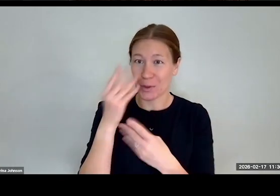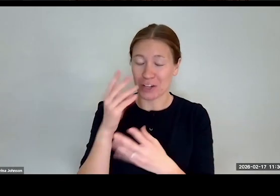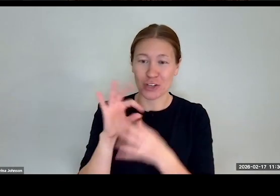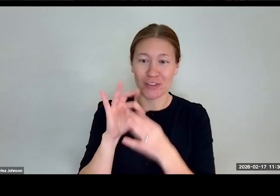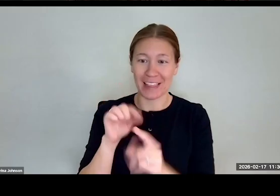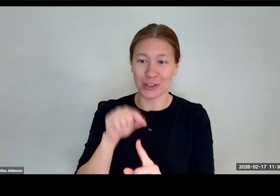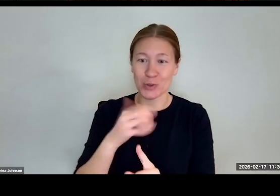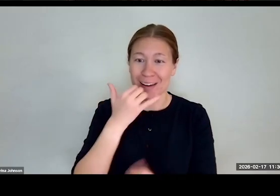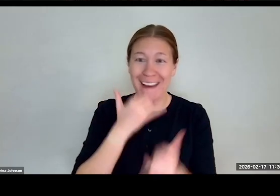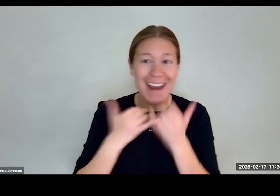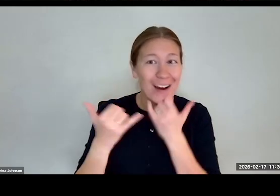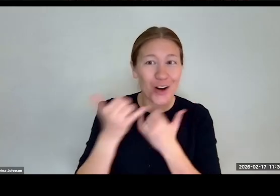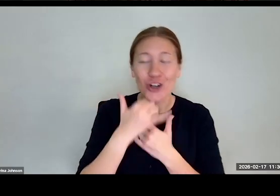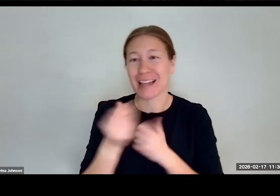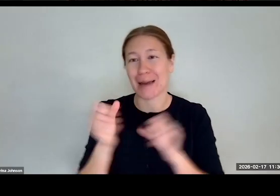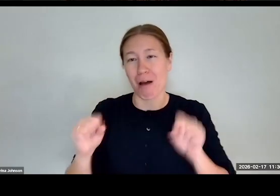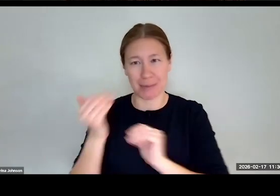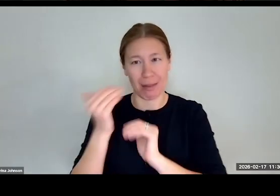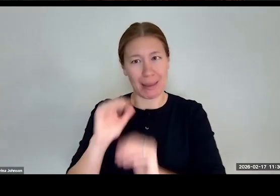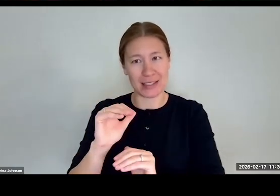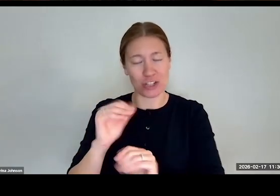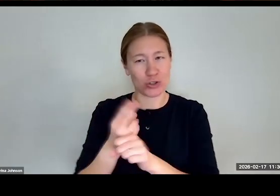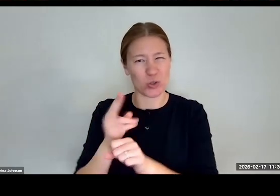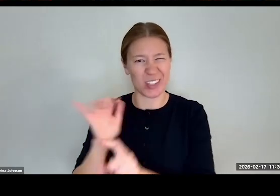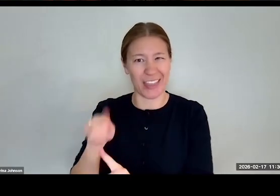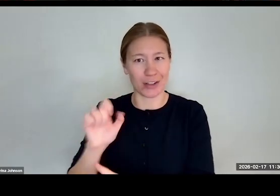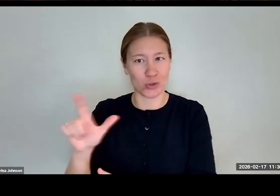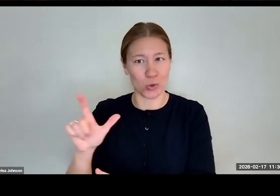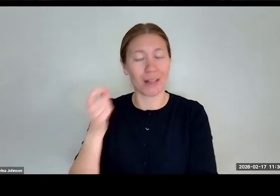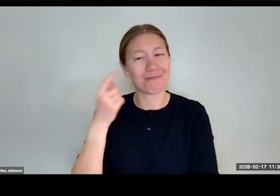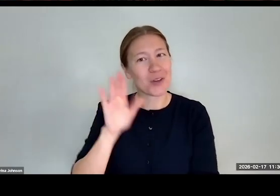and limitations that you might encounter with that tool. So this is your warning, this is the caveat,